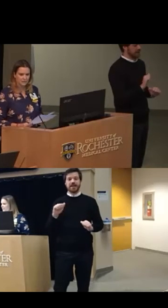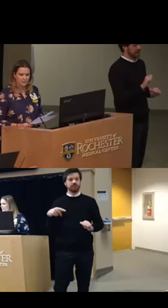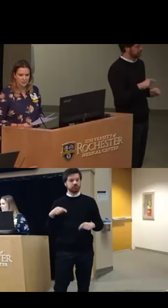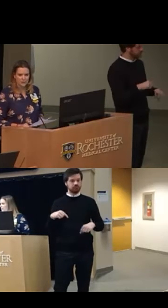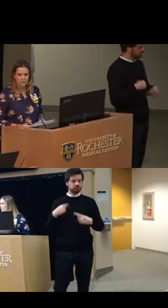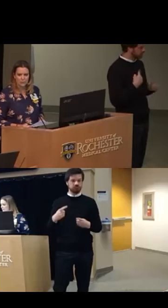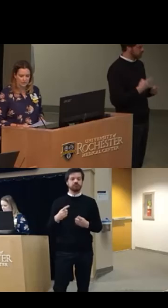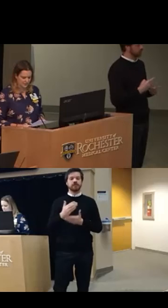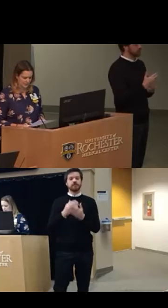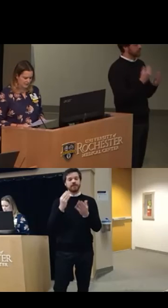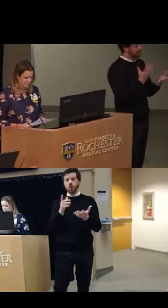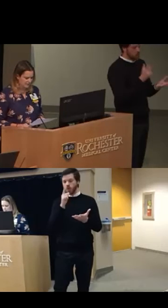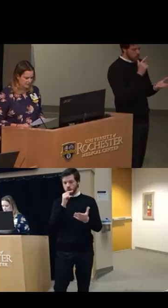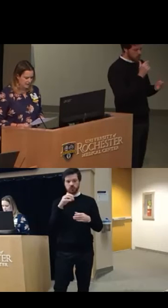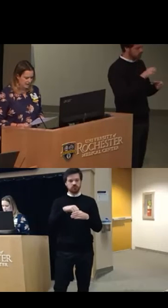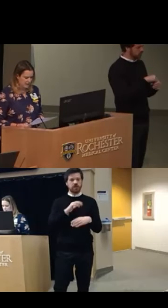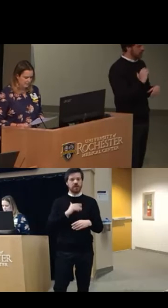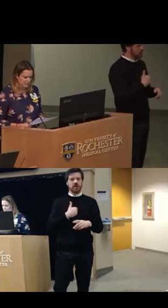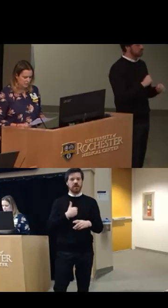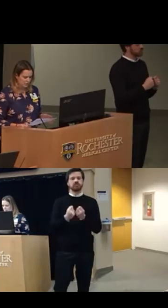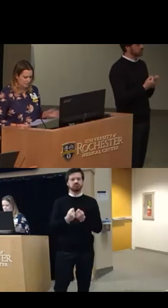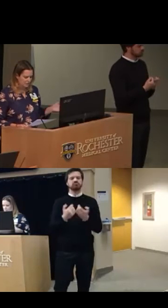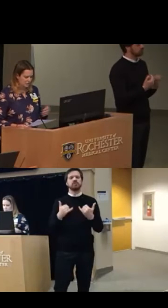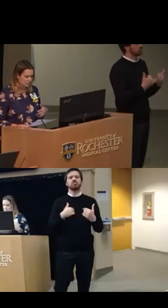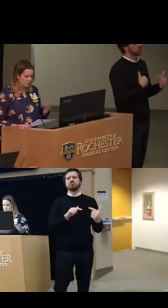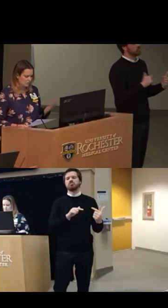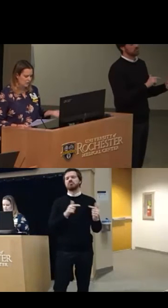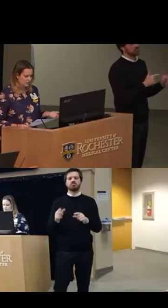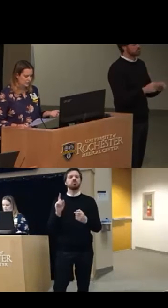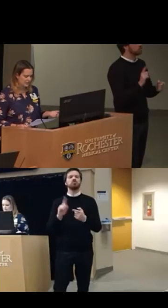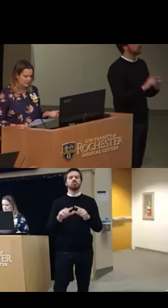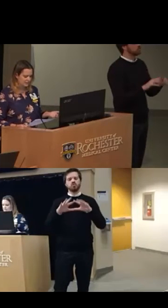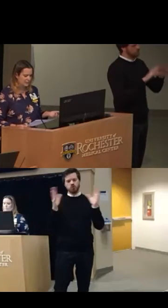information about who our team is um let's turn our attention to the overarching needs of the